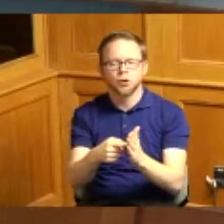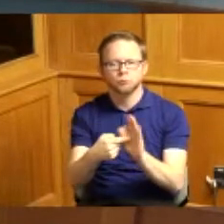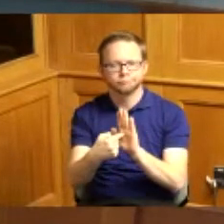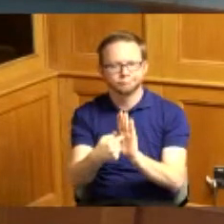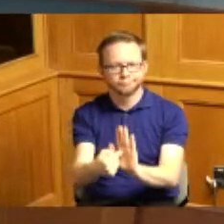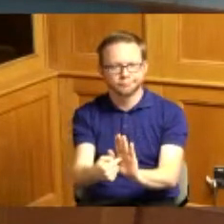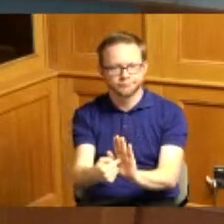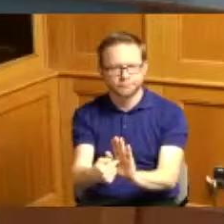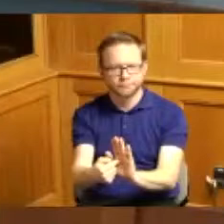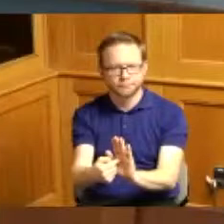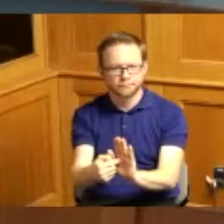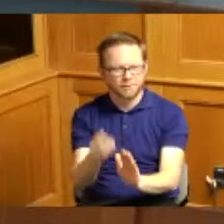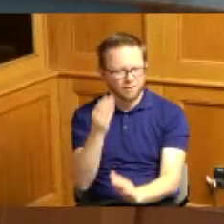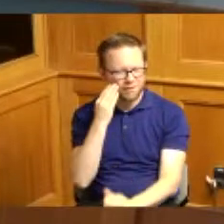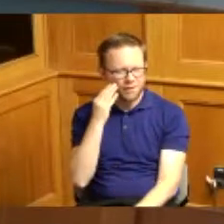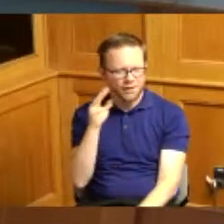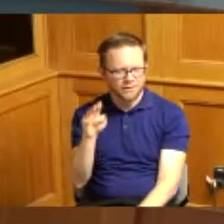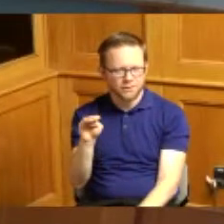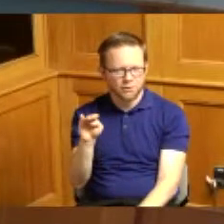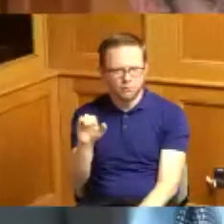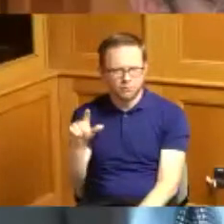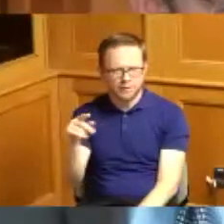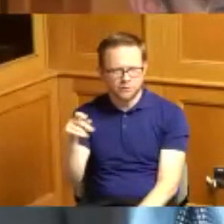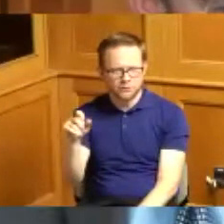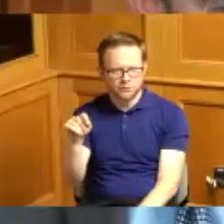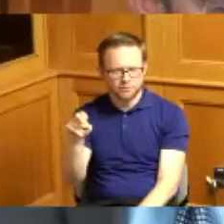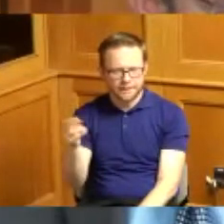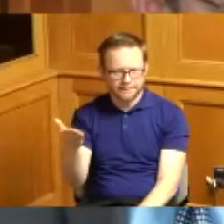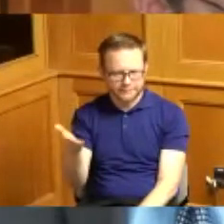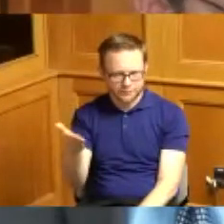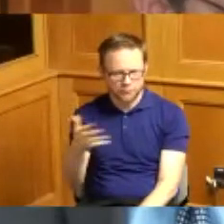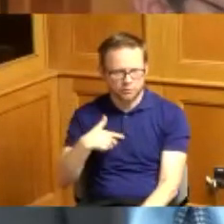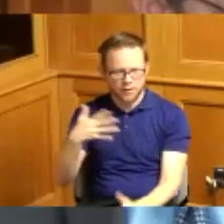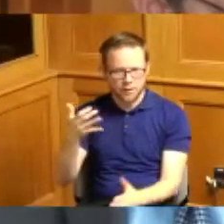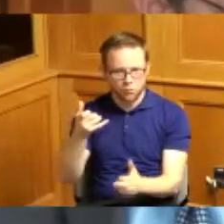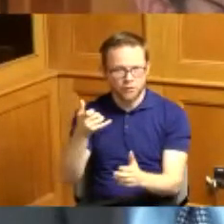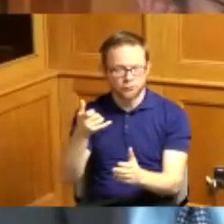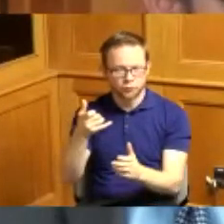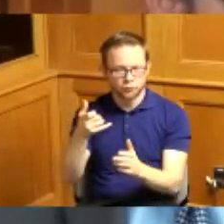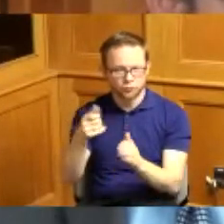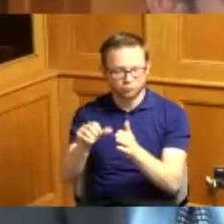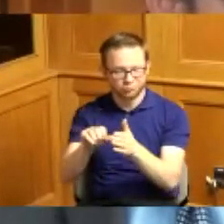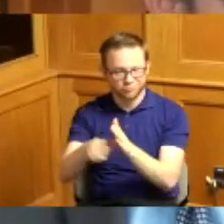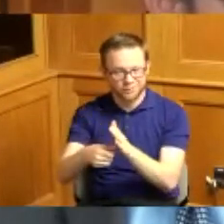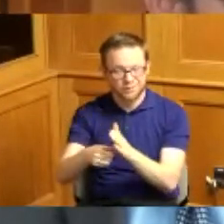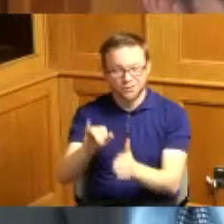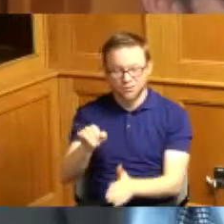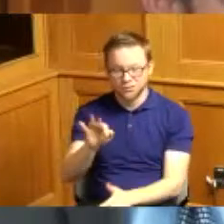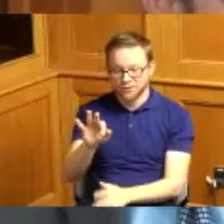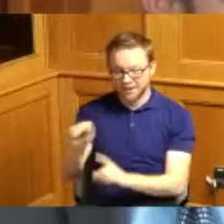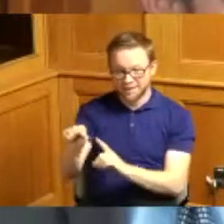Michael is in the room uh Michael Patton um under the JFS items we're spending 23 million